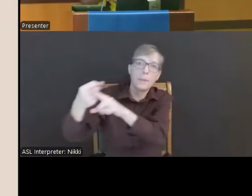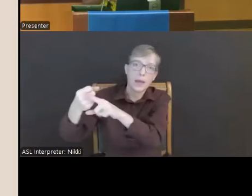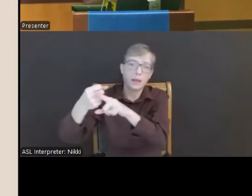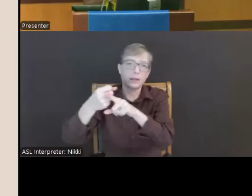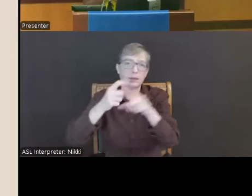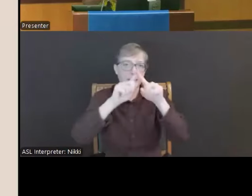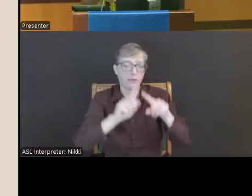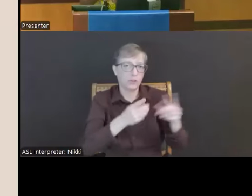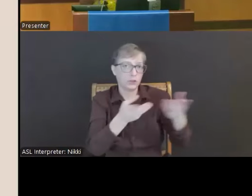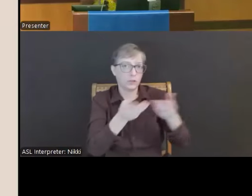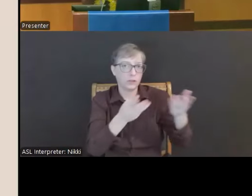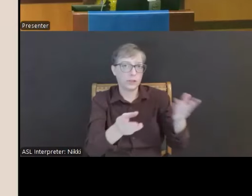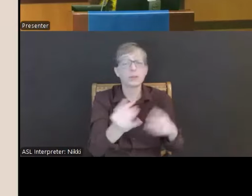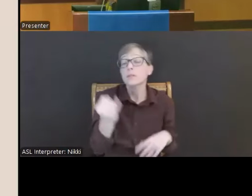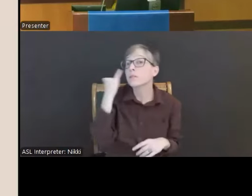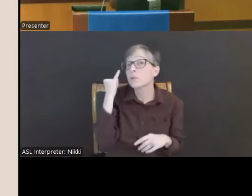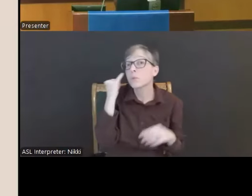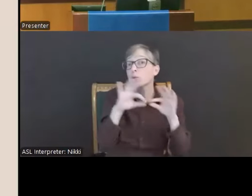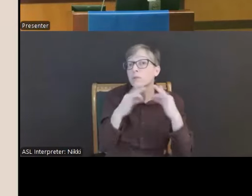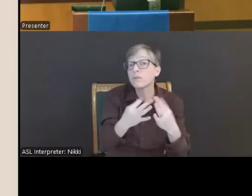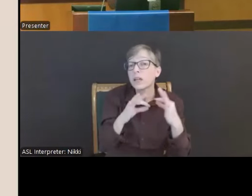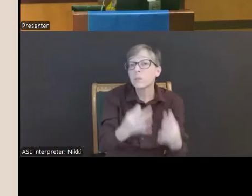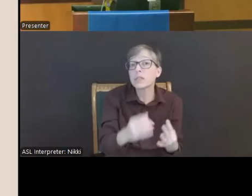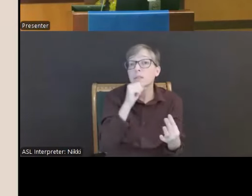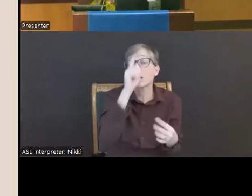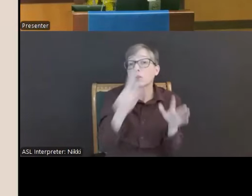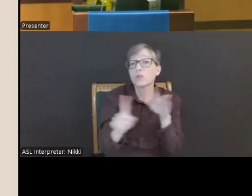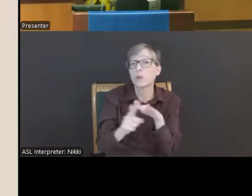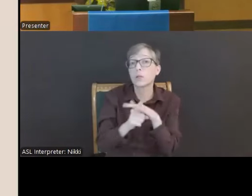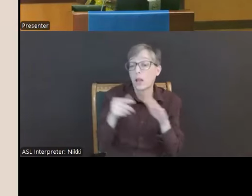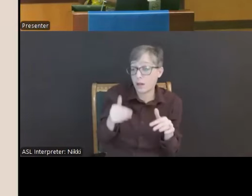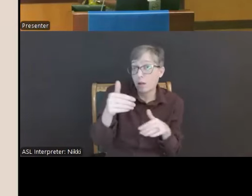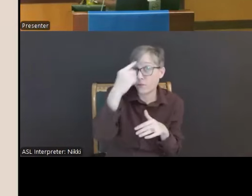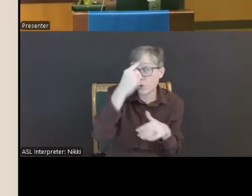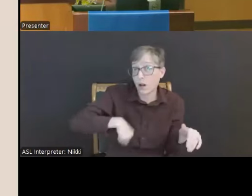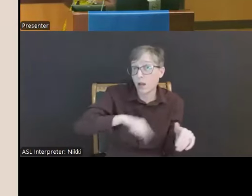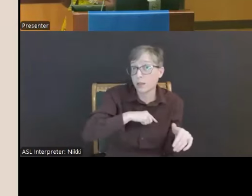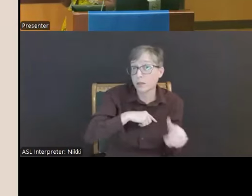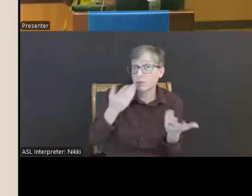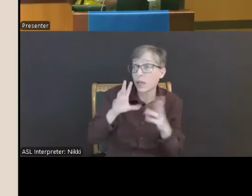consistently for us how do we reach out to Case Case Management to offer Family Support without